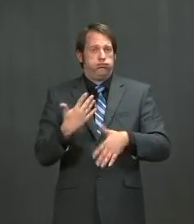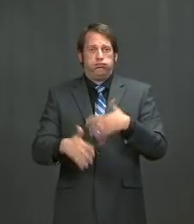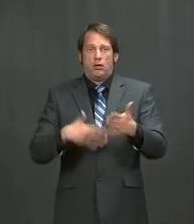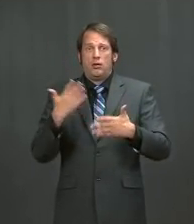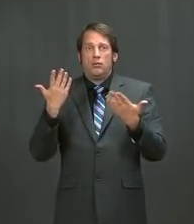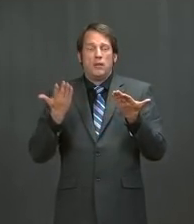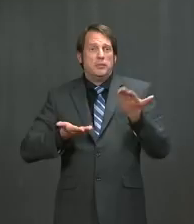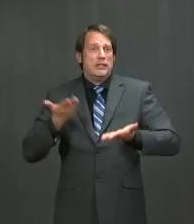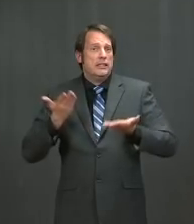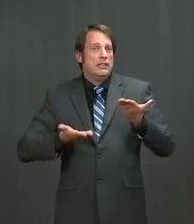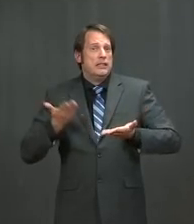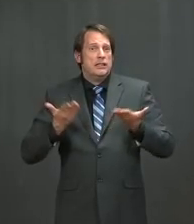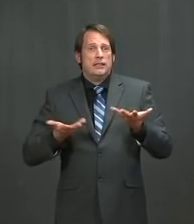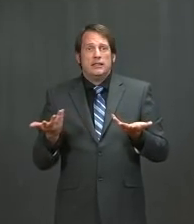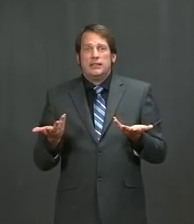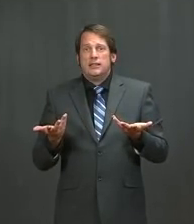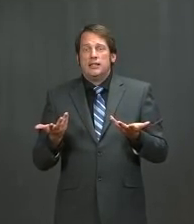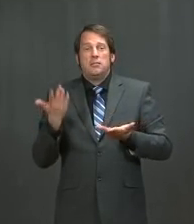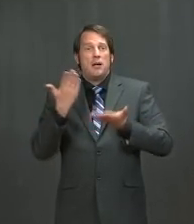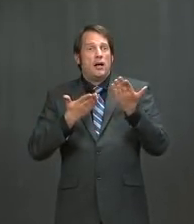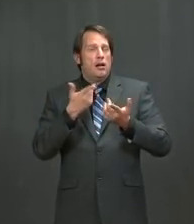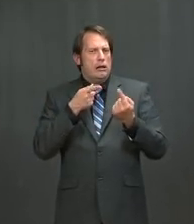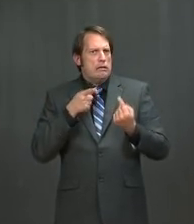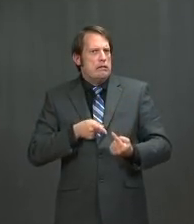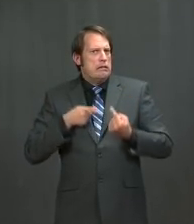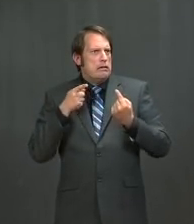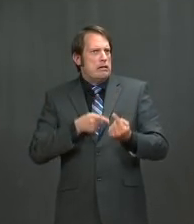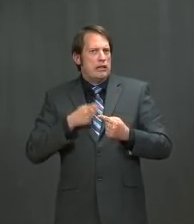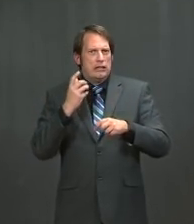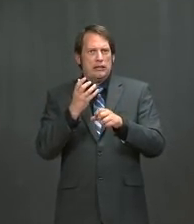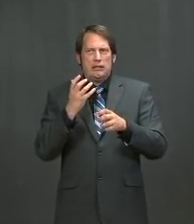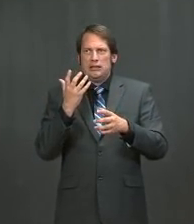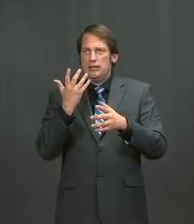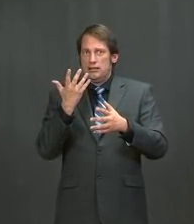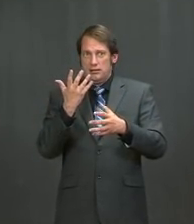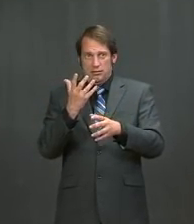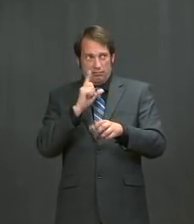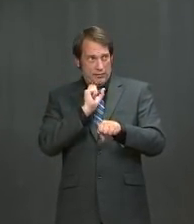national voting rights law passed. So there will be moments of --